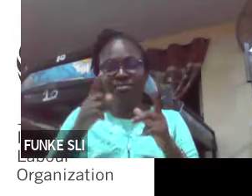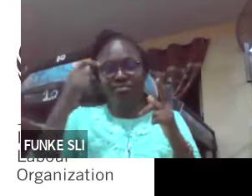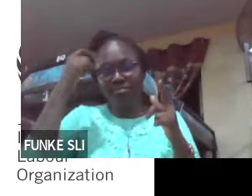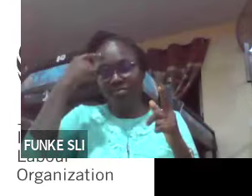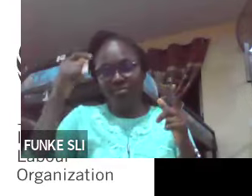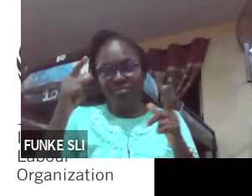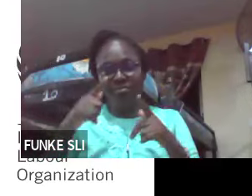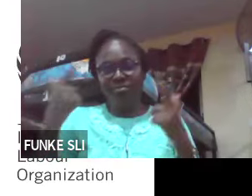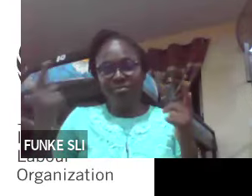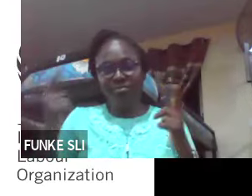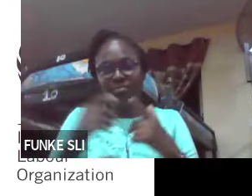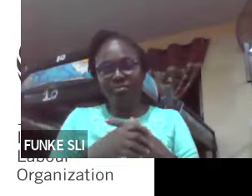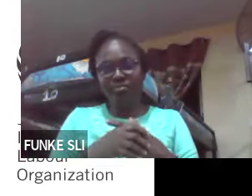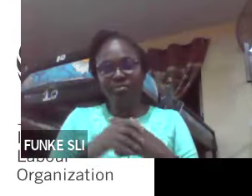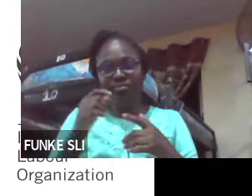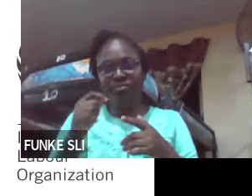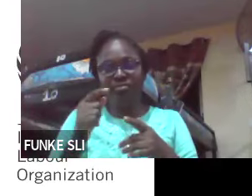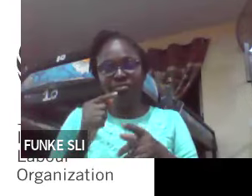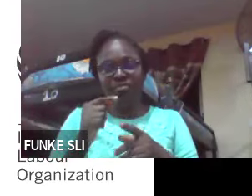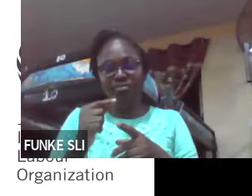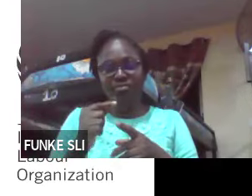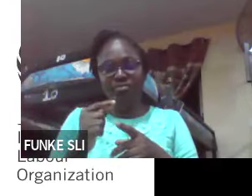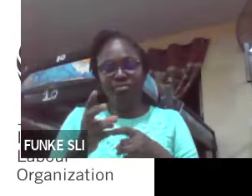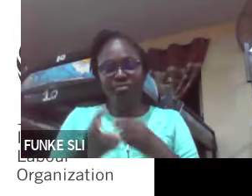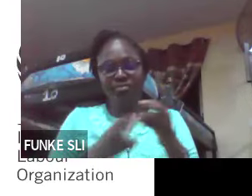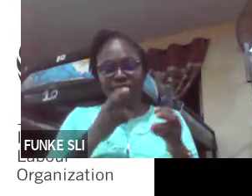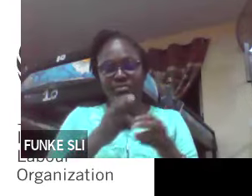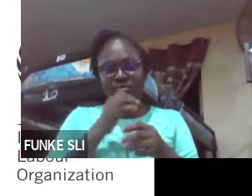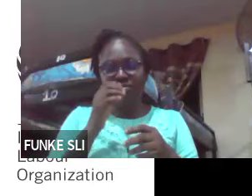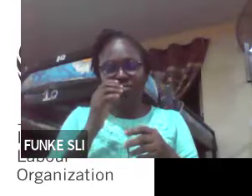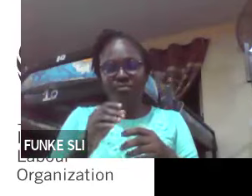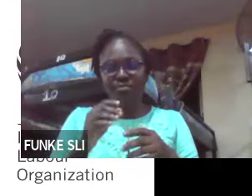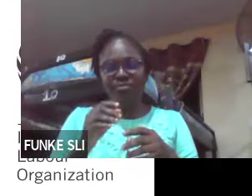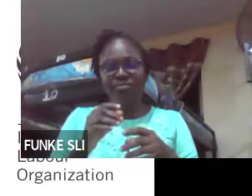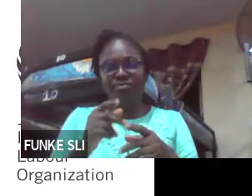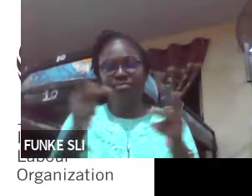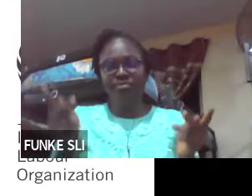Dotun Akinseinde: The world is your parish dream big? Okay, thank you. Over to you, Dr. Shola.